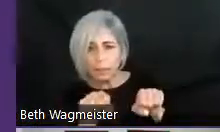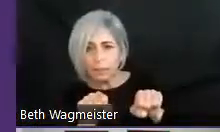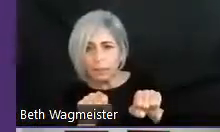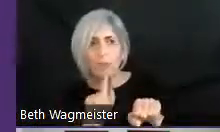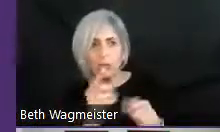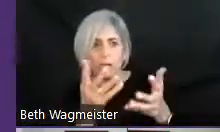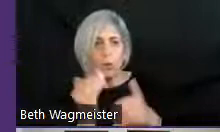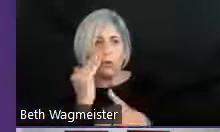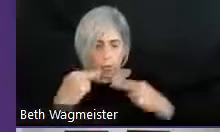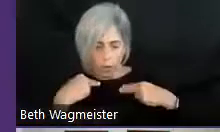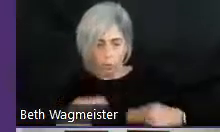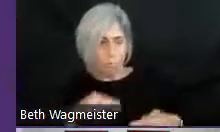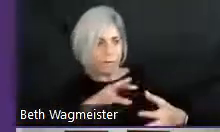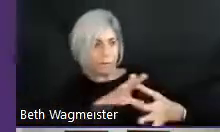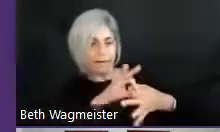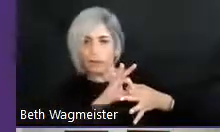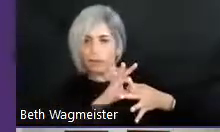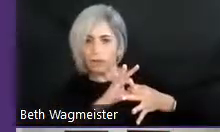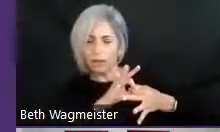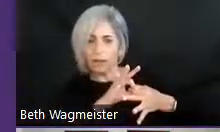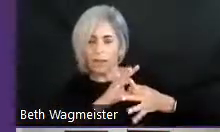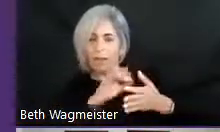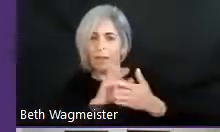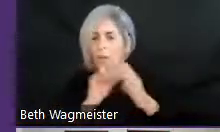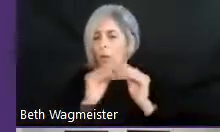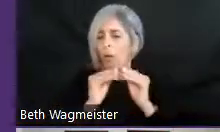that human connection. They really want to know more of the stories, and they want to